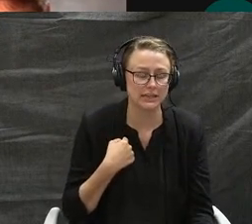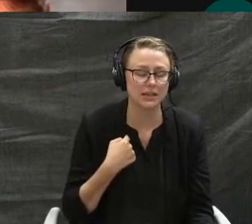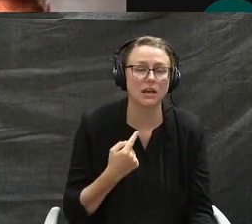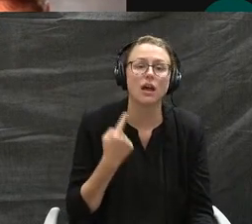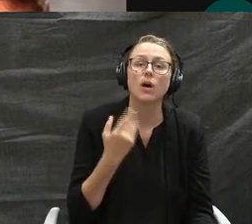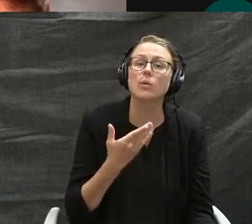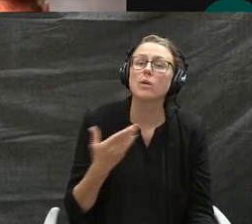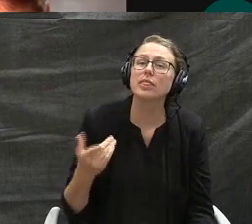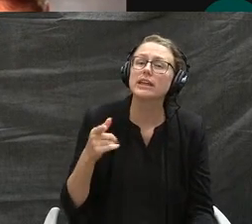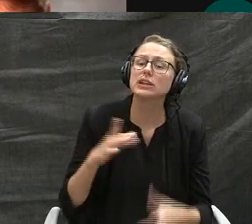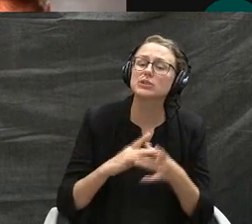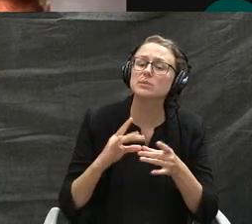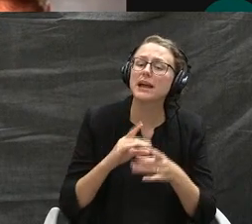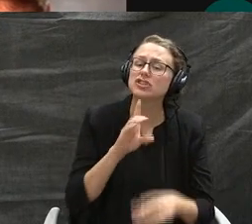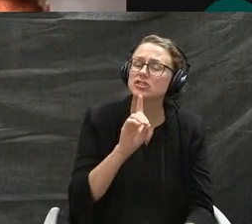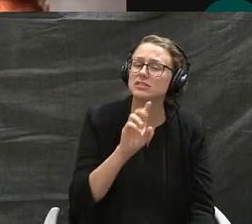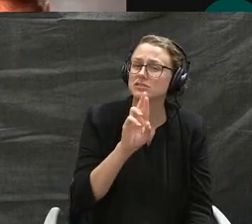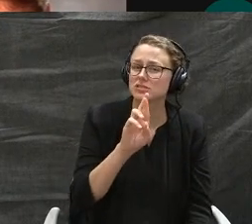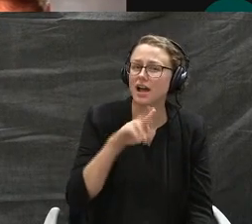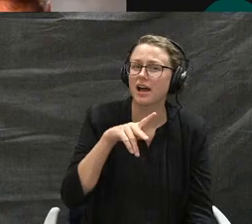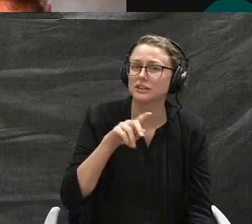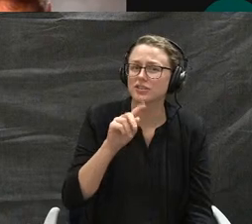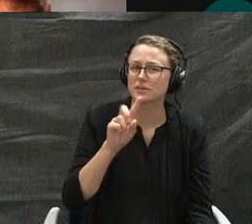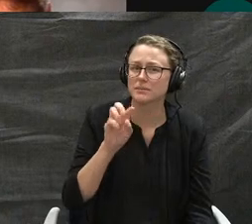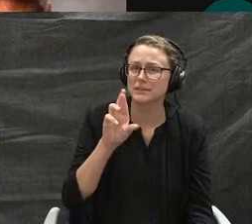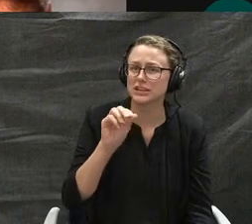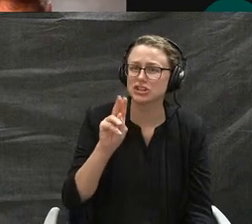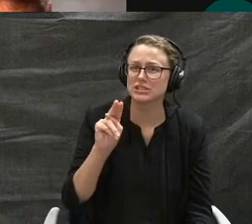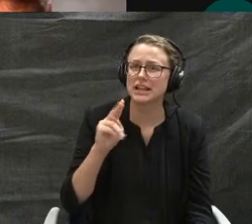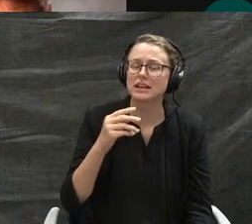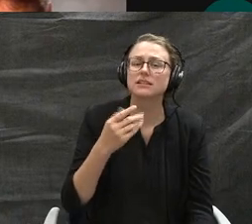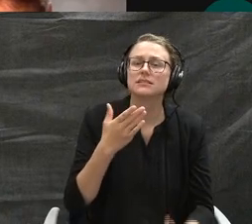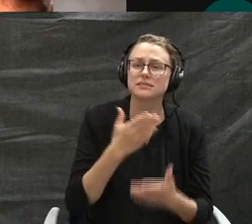about, doctor Peterson was about some of the safety protocols in